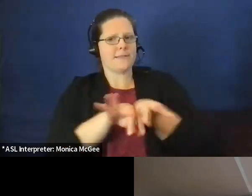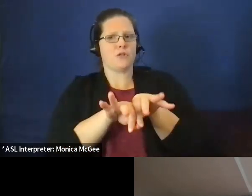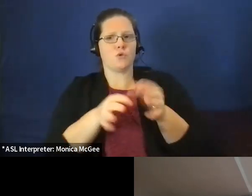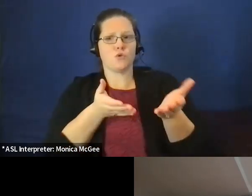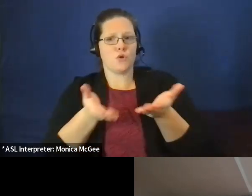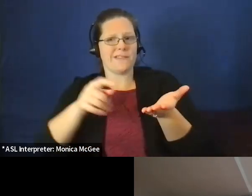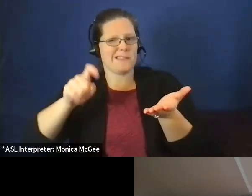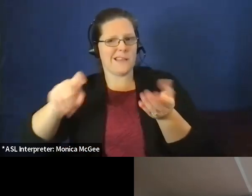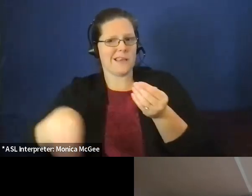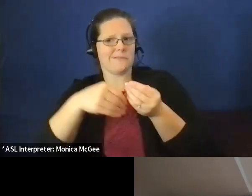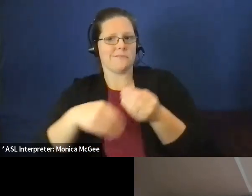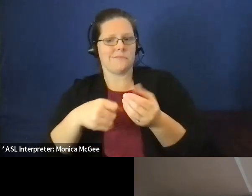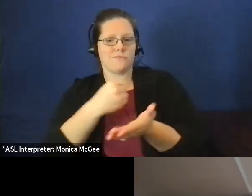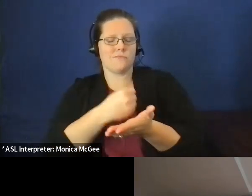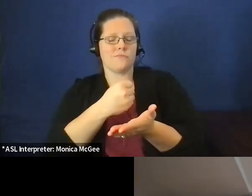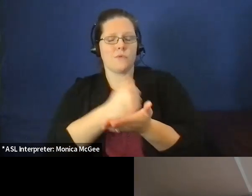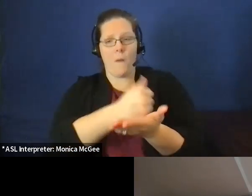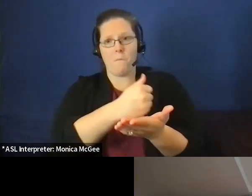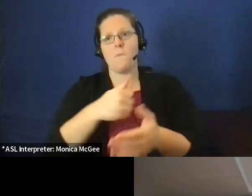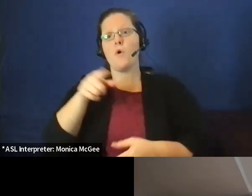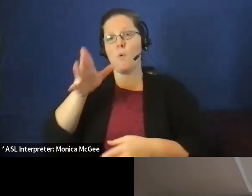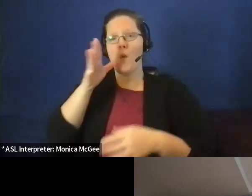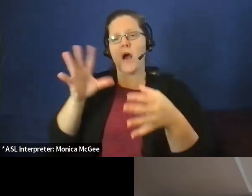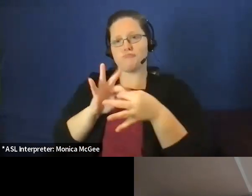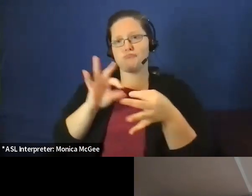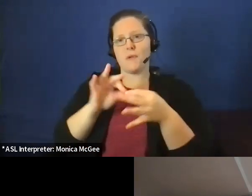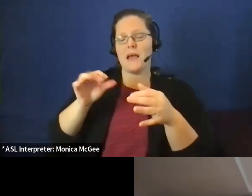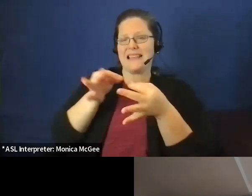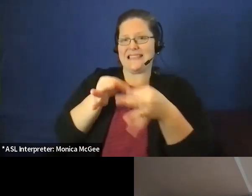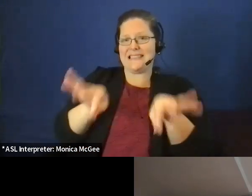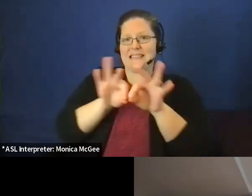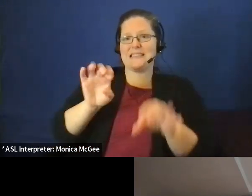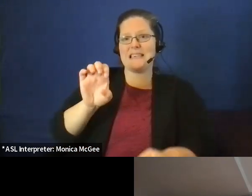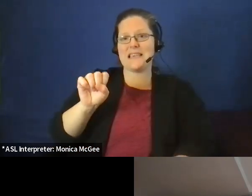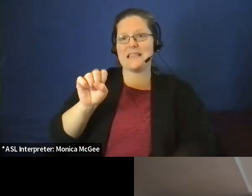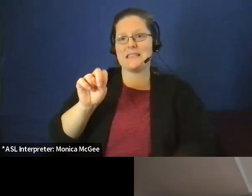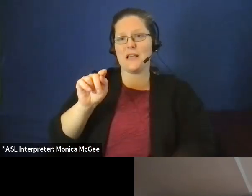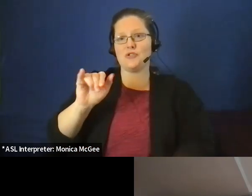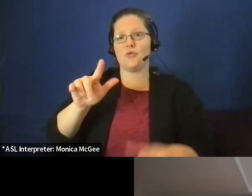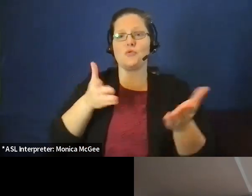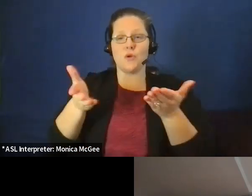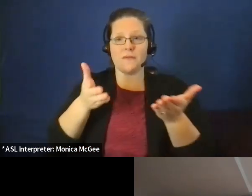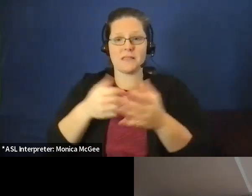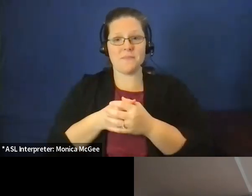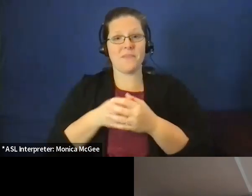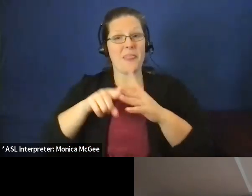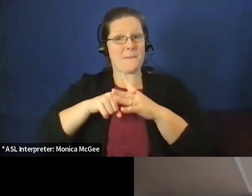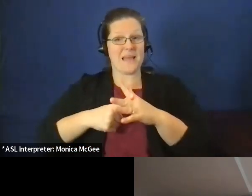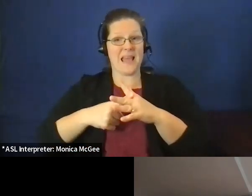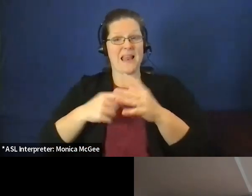or supporting organizations can be first responders. We're not search and rescue, but immediately after, there